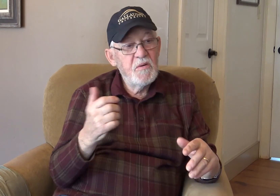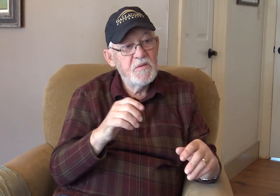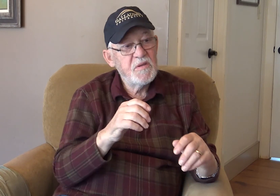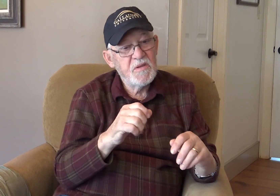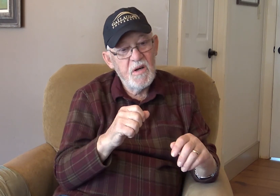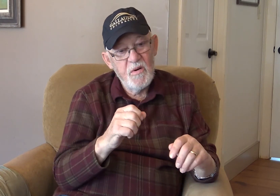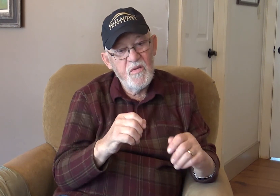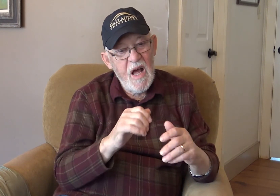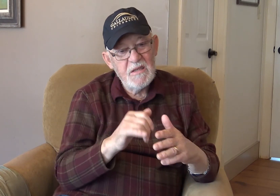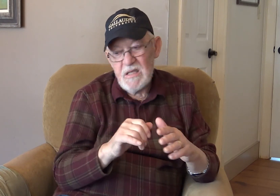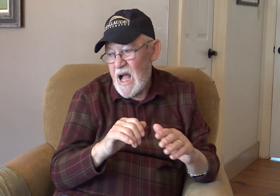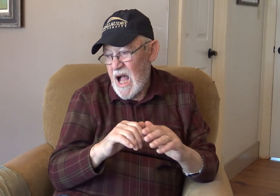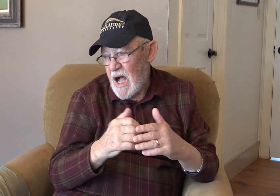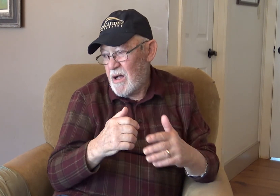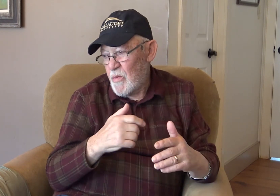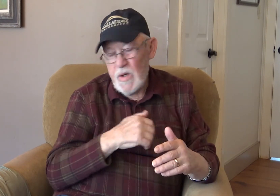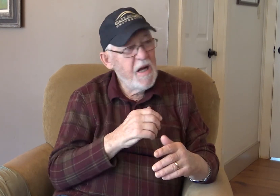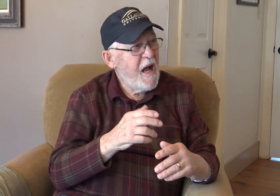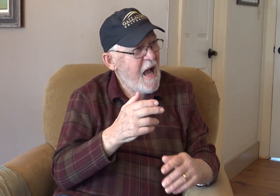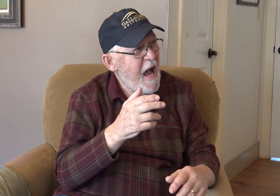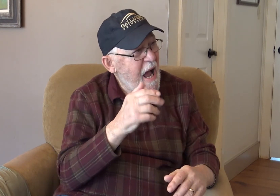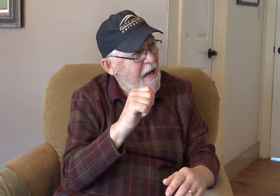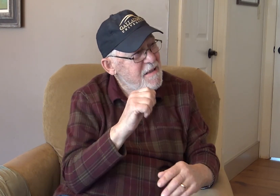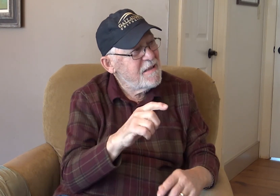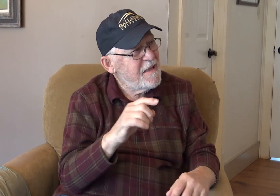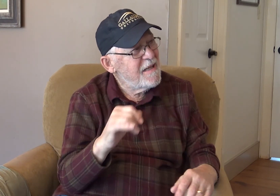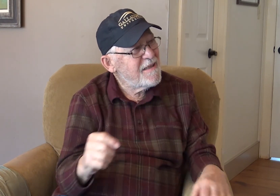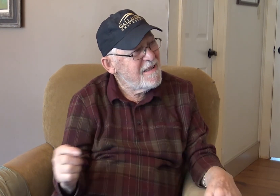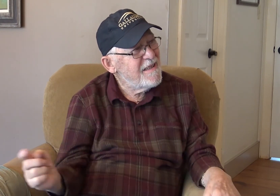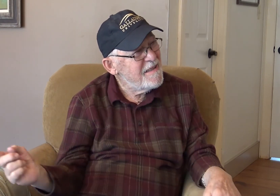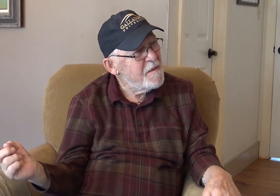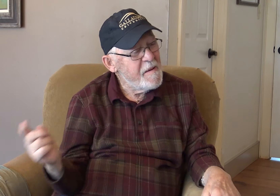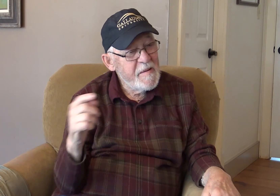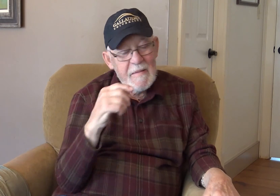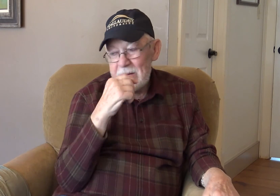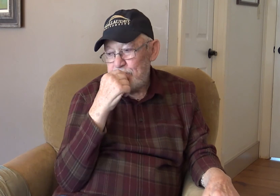So that's how we had this [book].